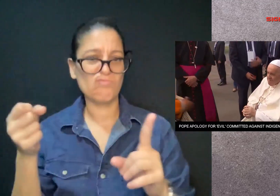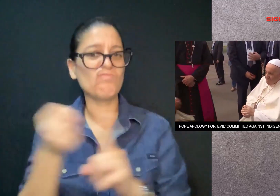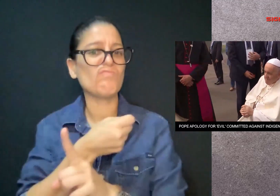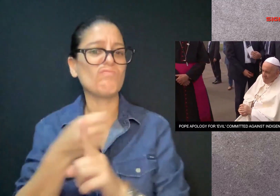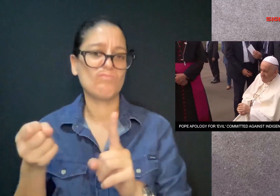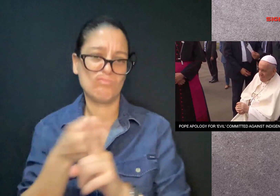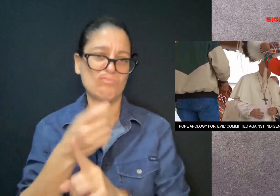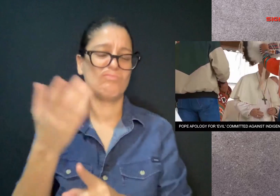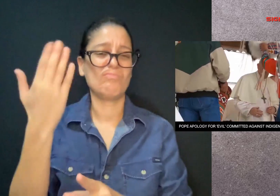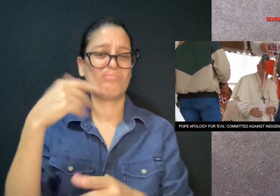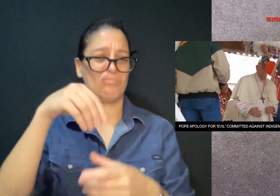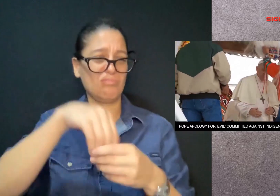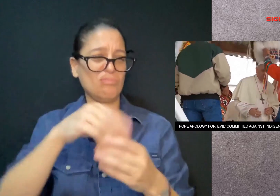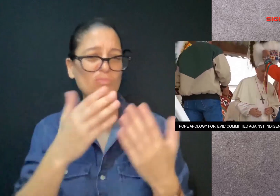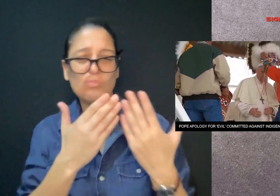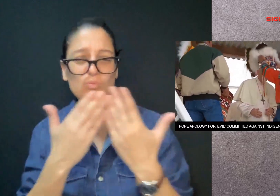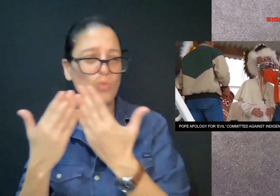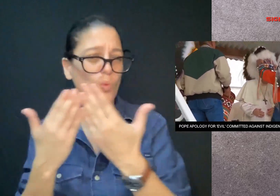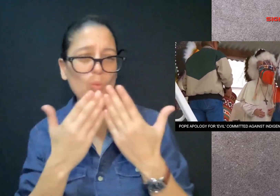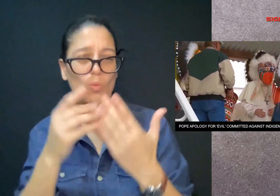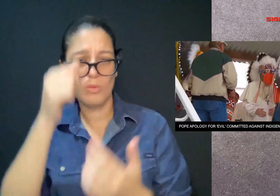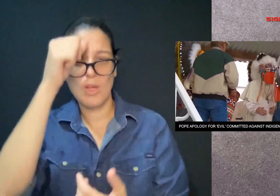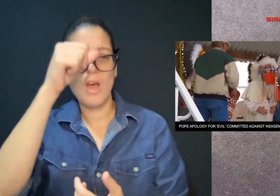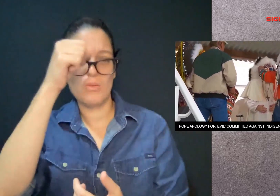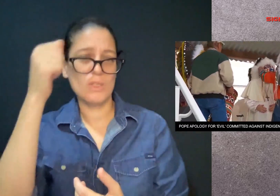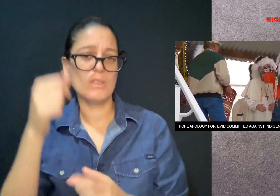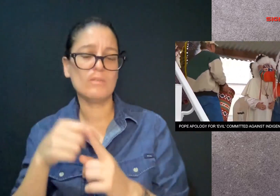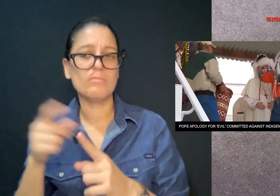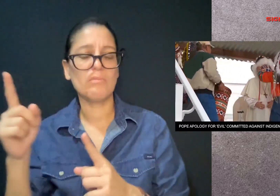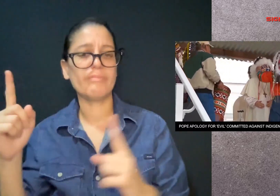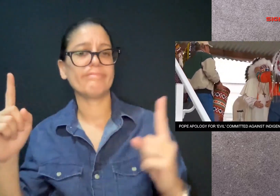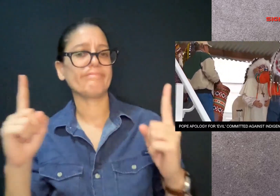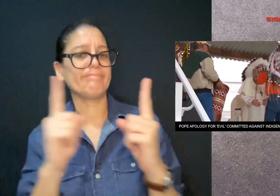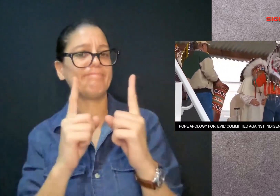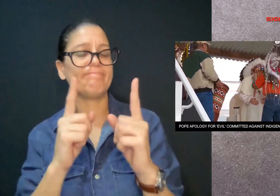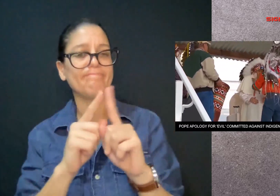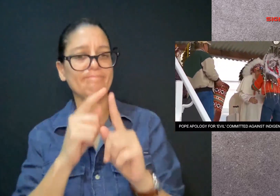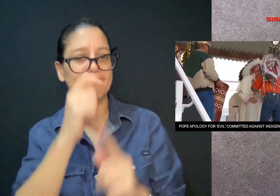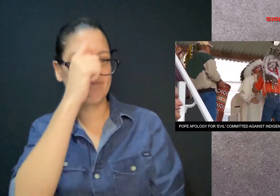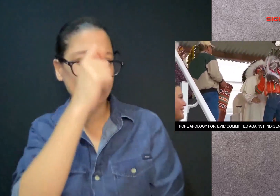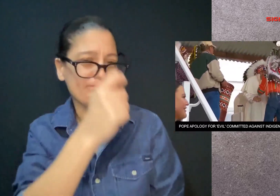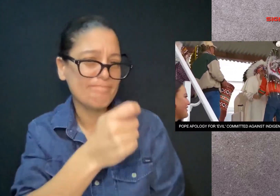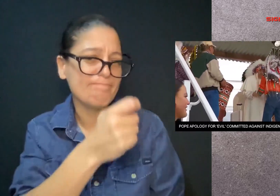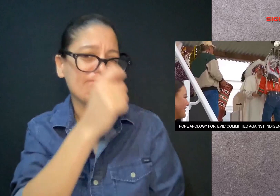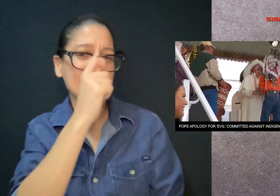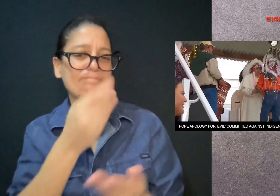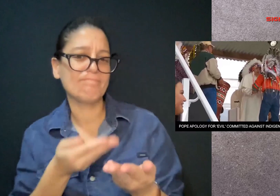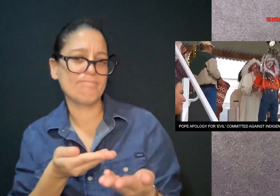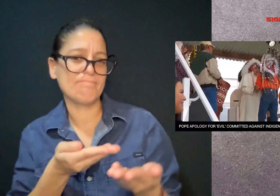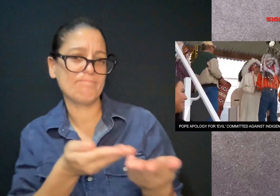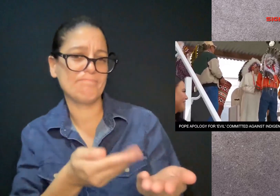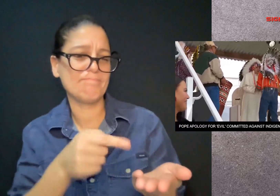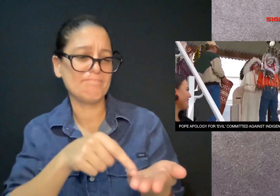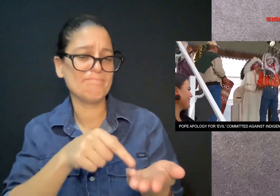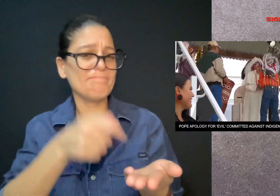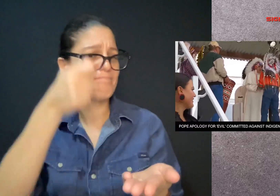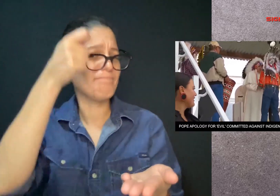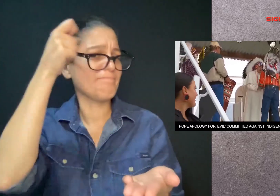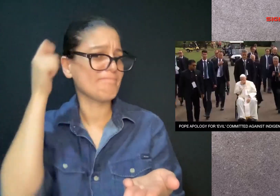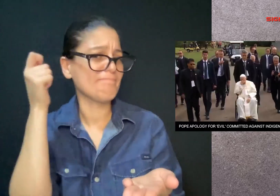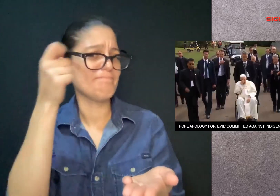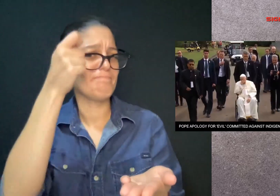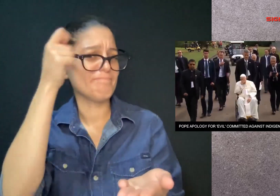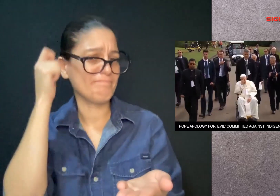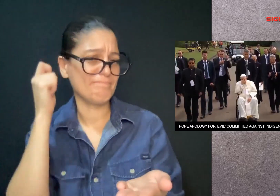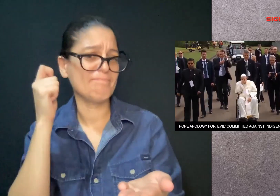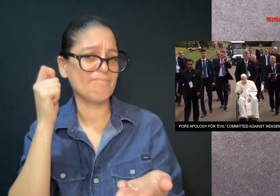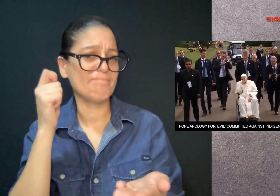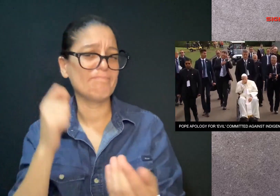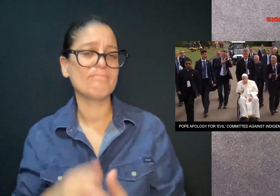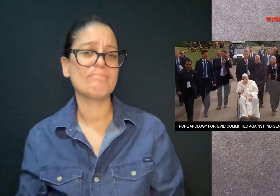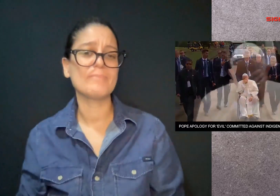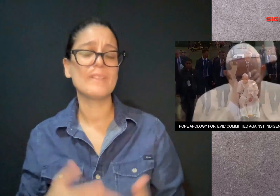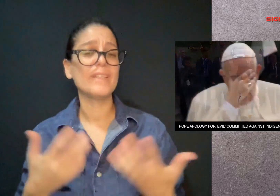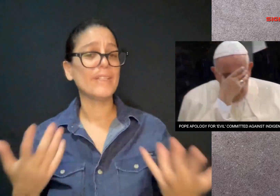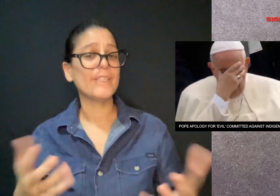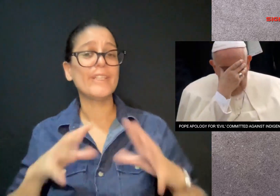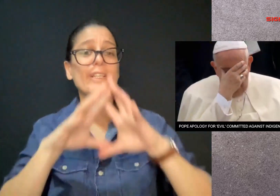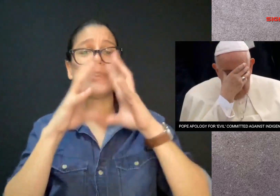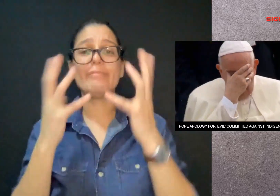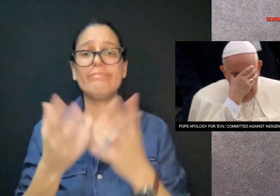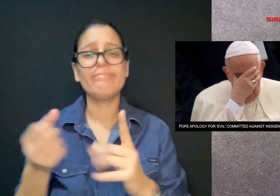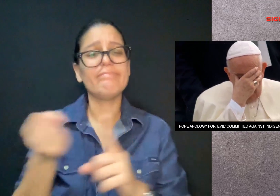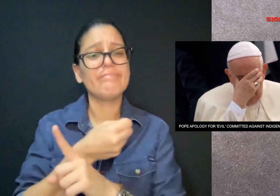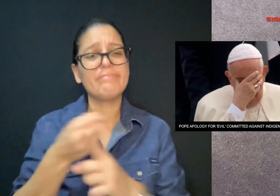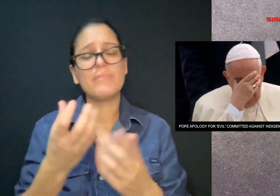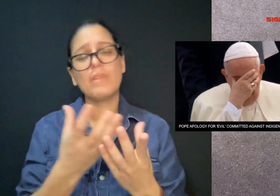who himself is a survivor of a Catholic residential school abuse honored the Pope with a headdress